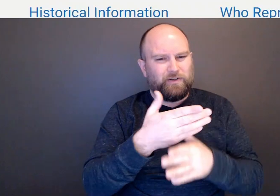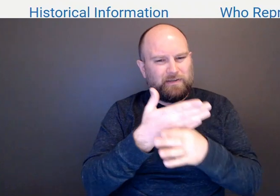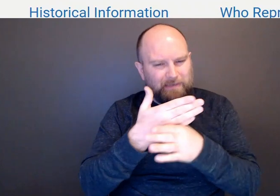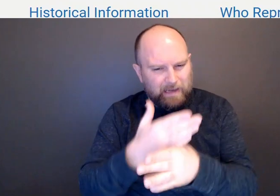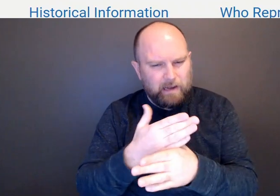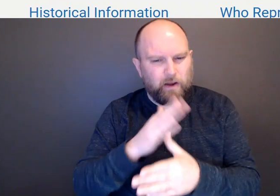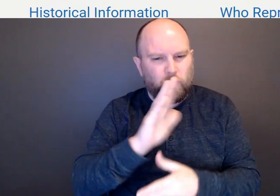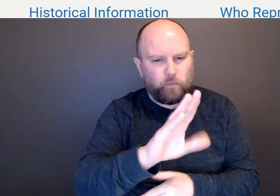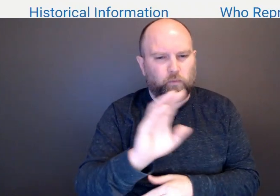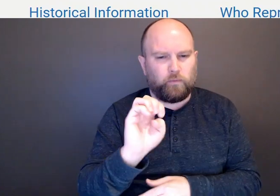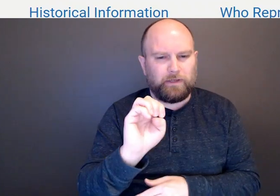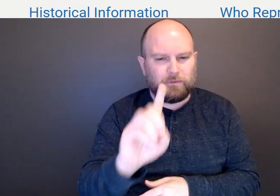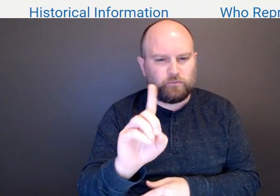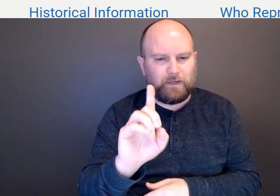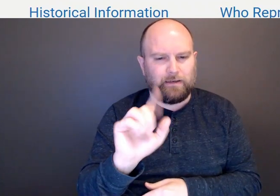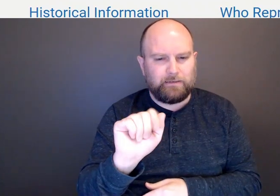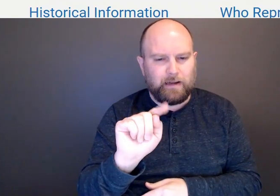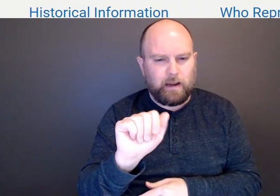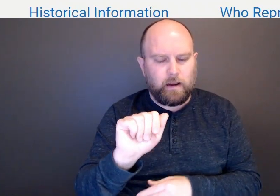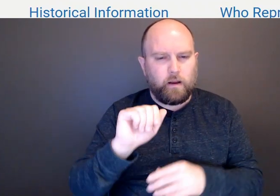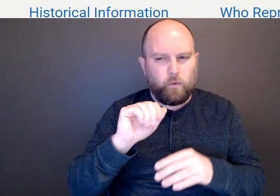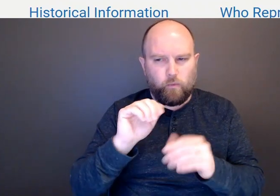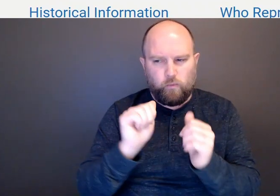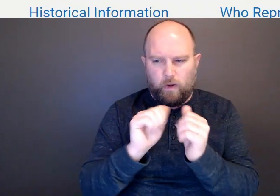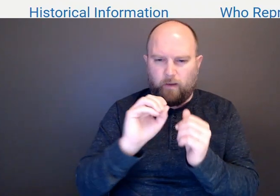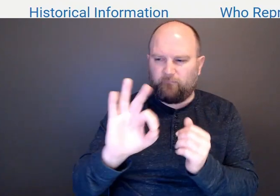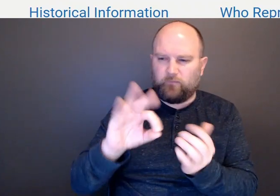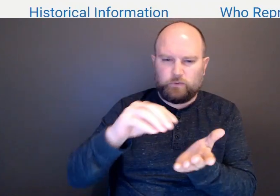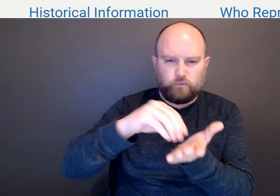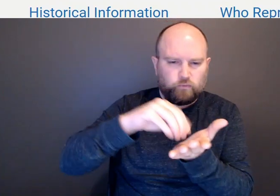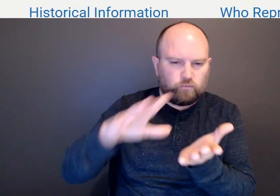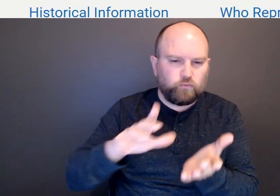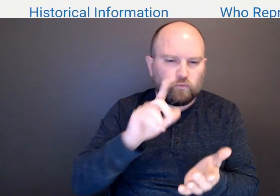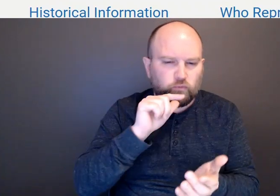this amendment to the bill from the Department of Education would allow